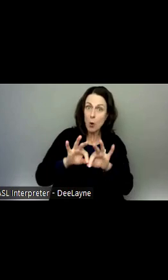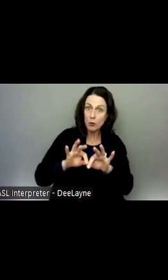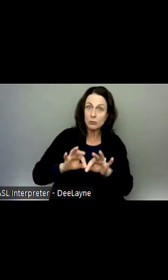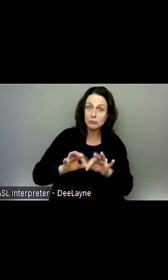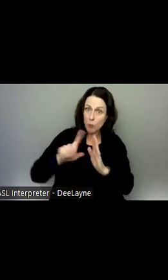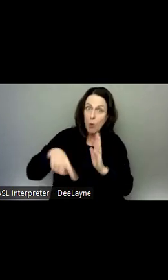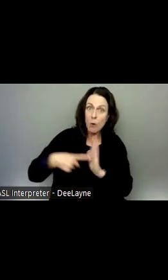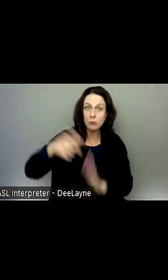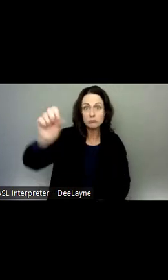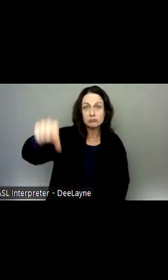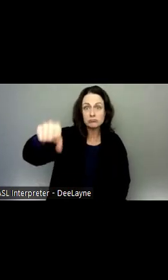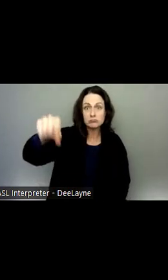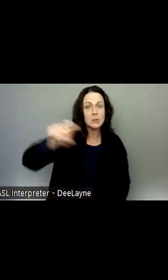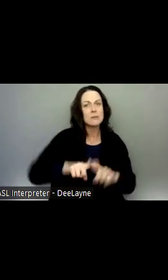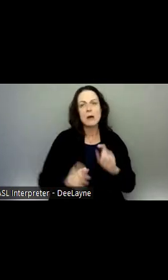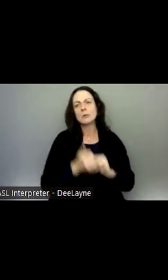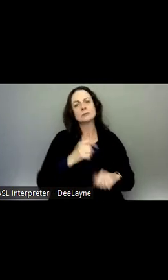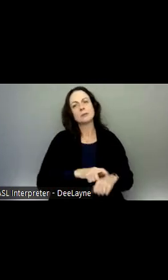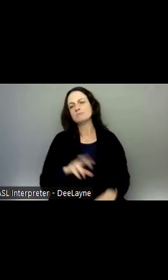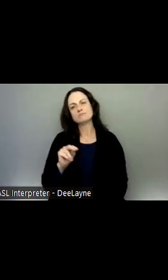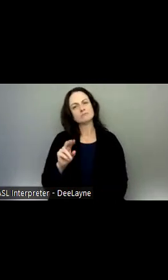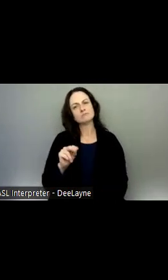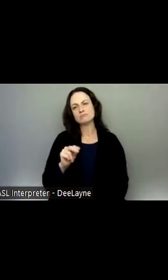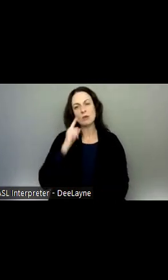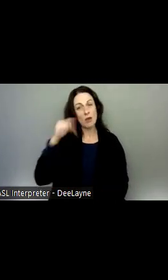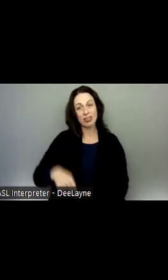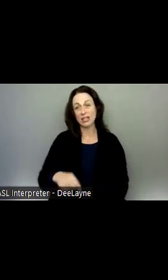but in general, we've found that at the LEAD conference,